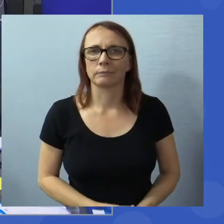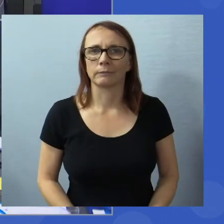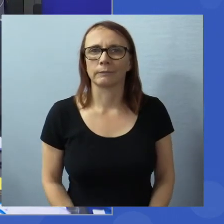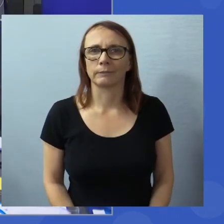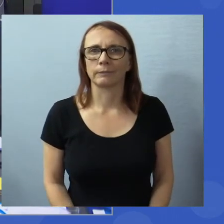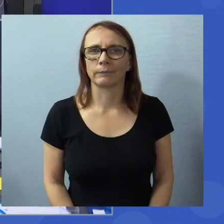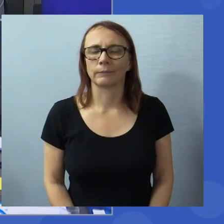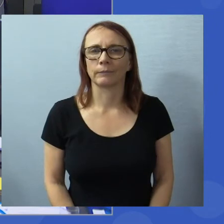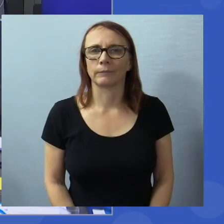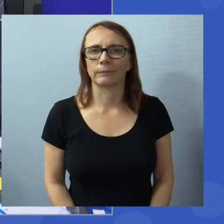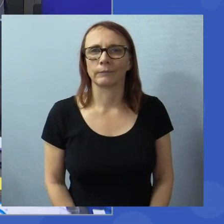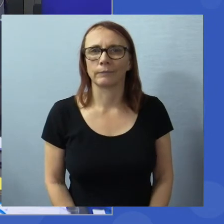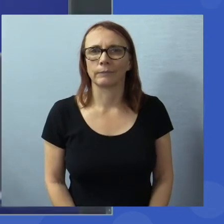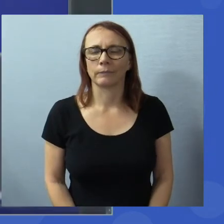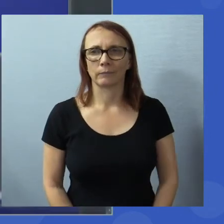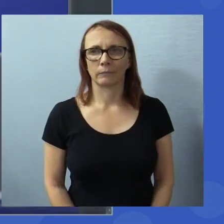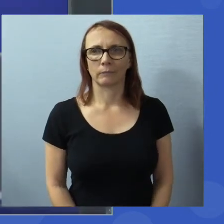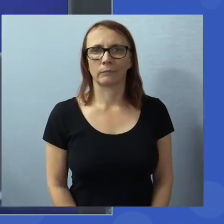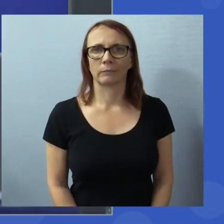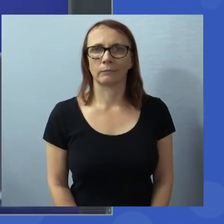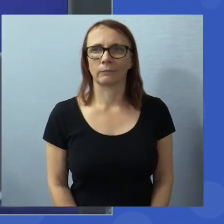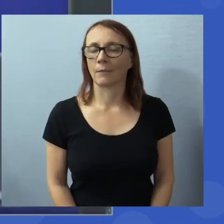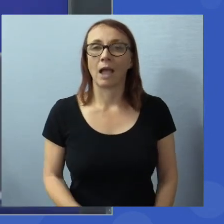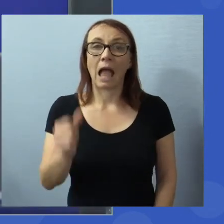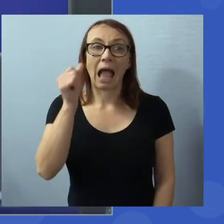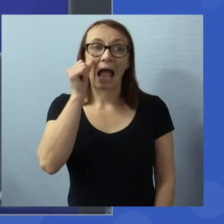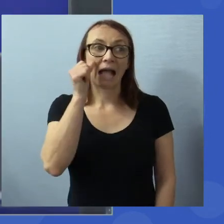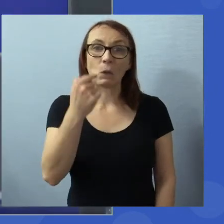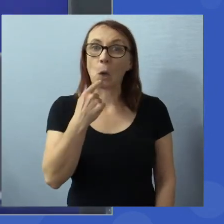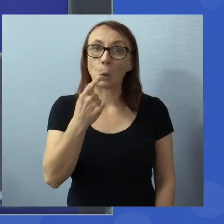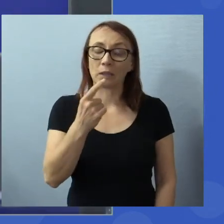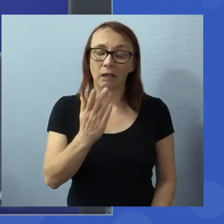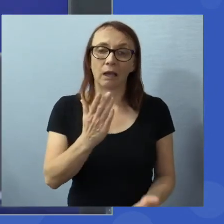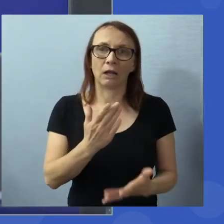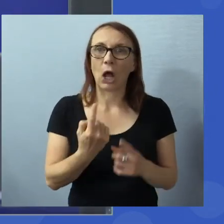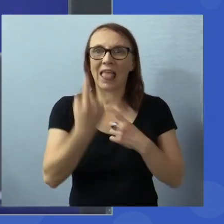I know we said it was a hard-working weekend the last time we met but I think